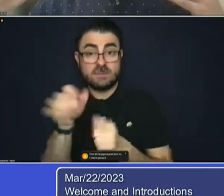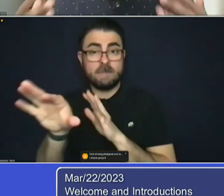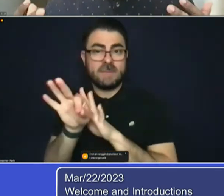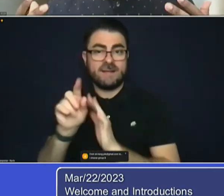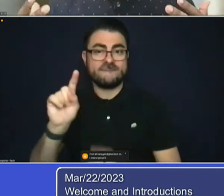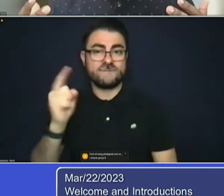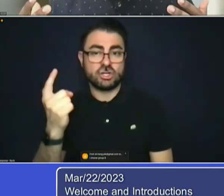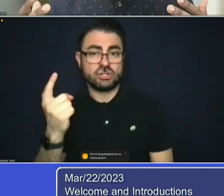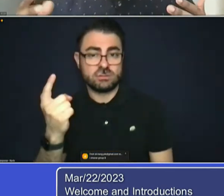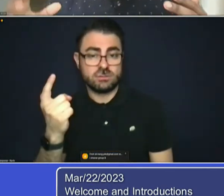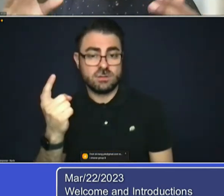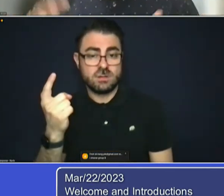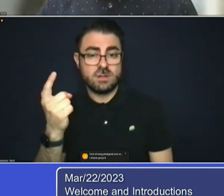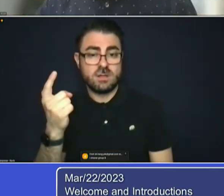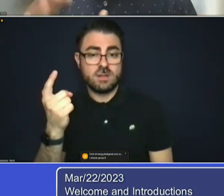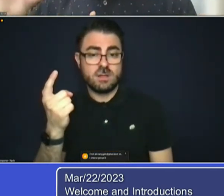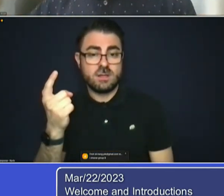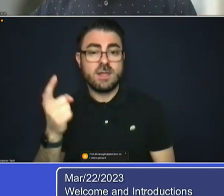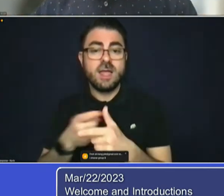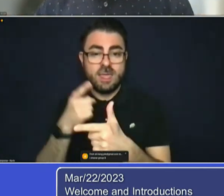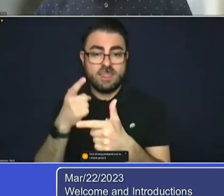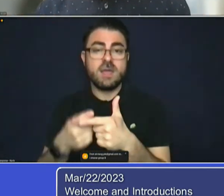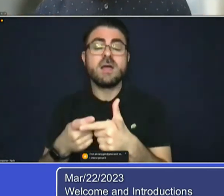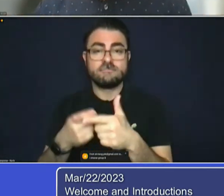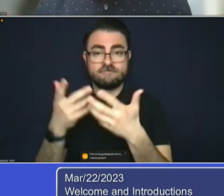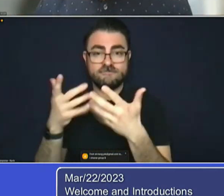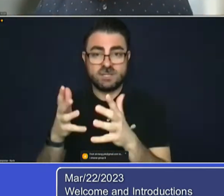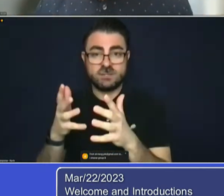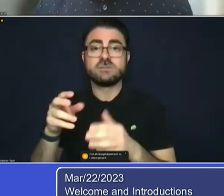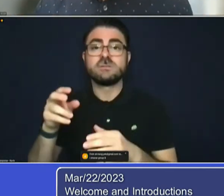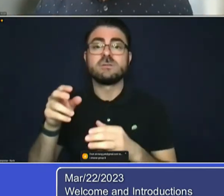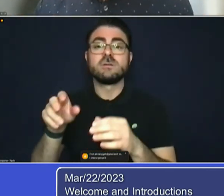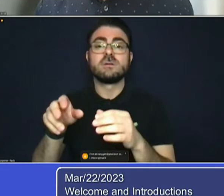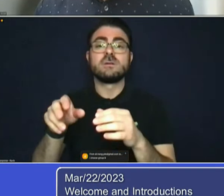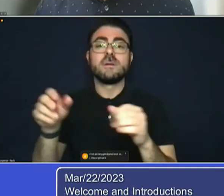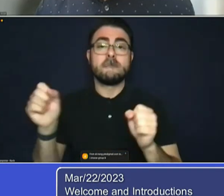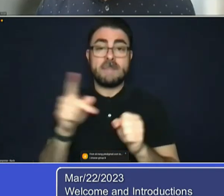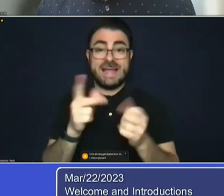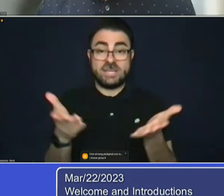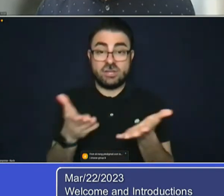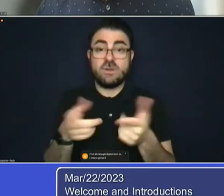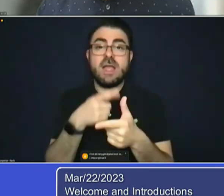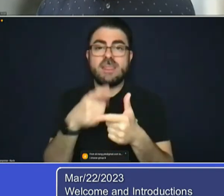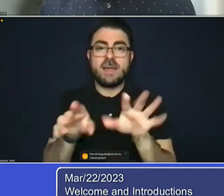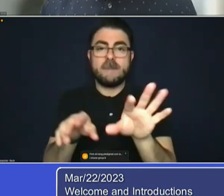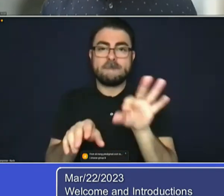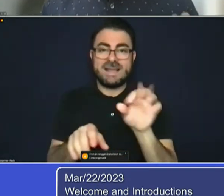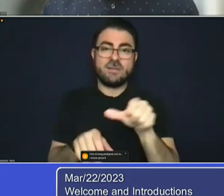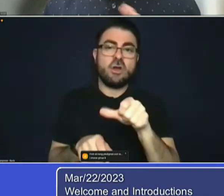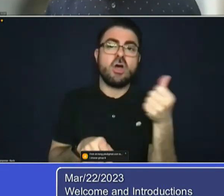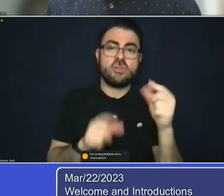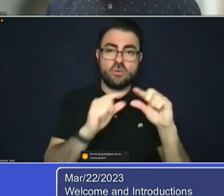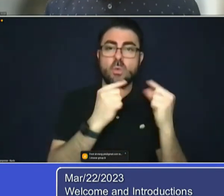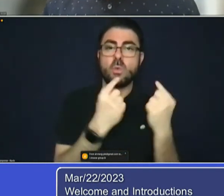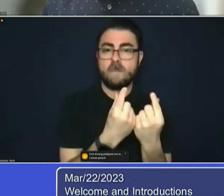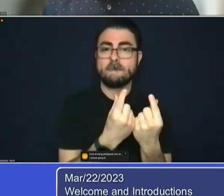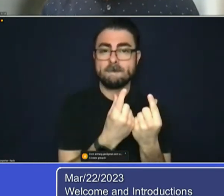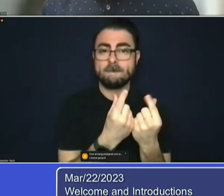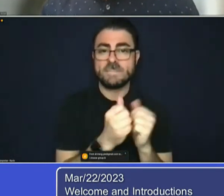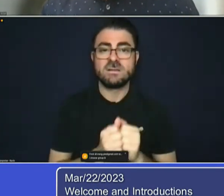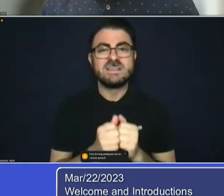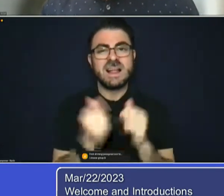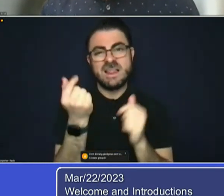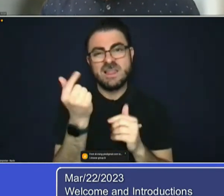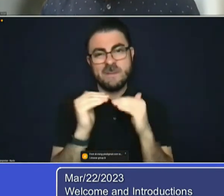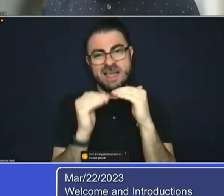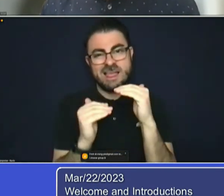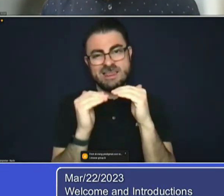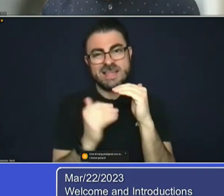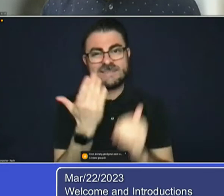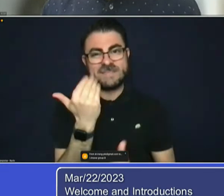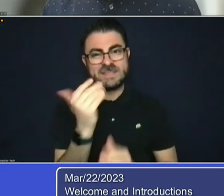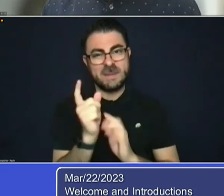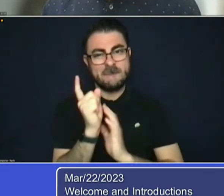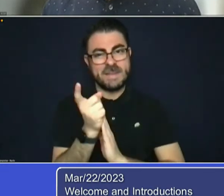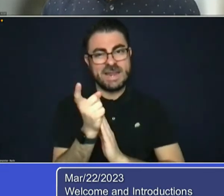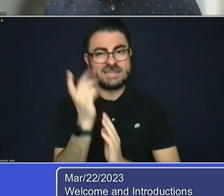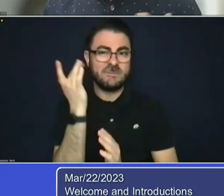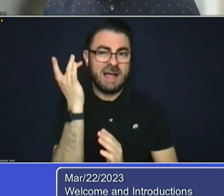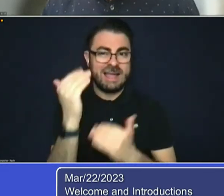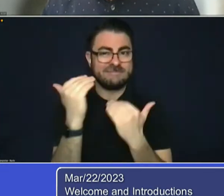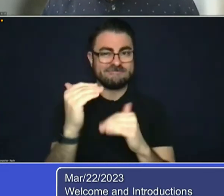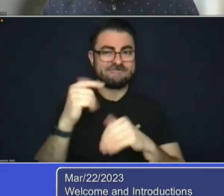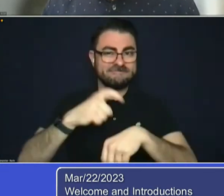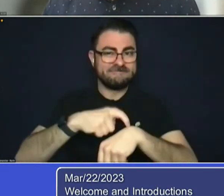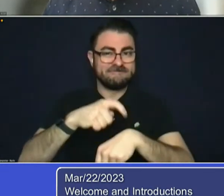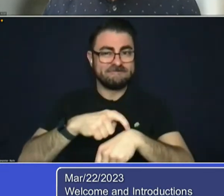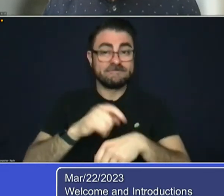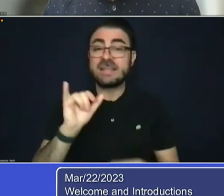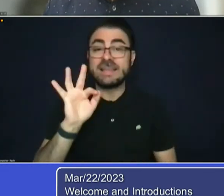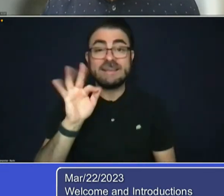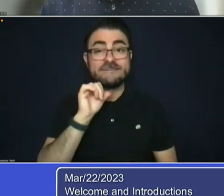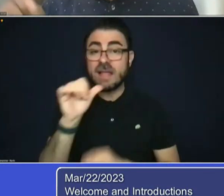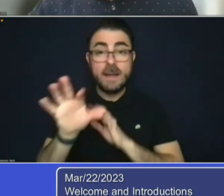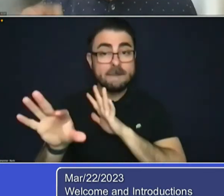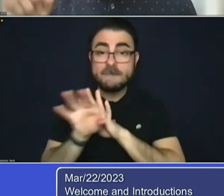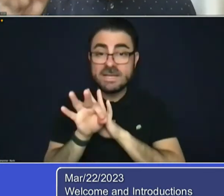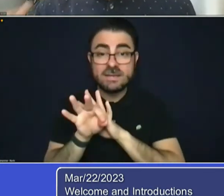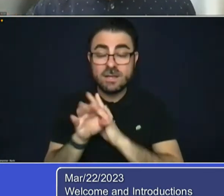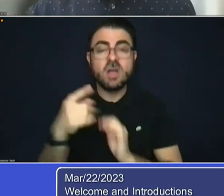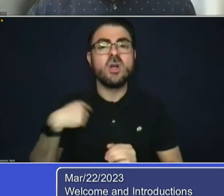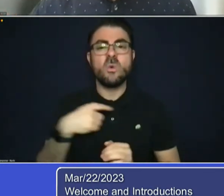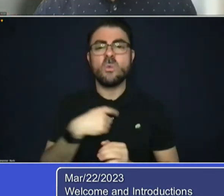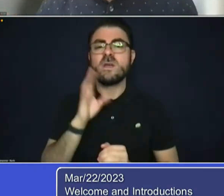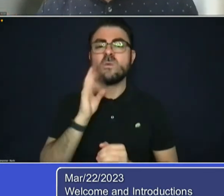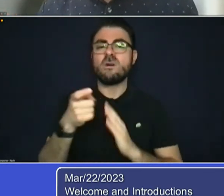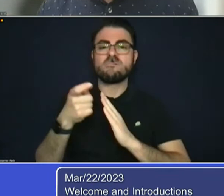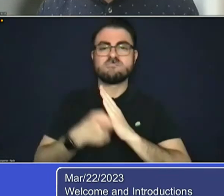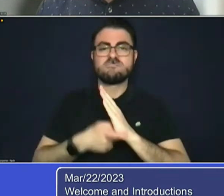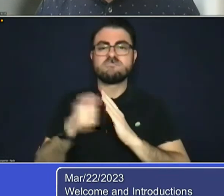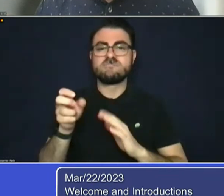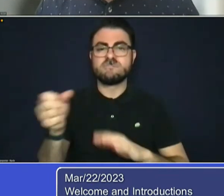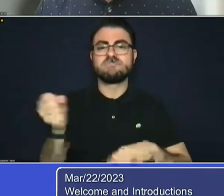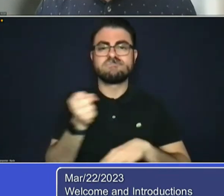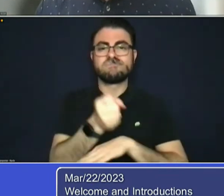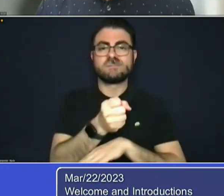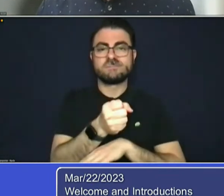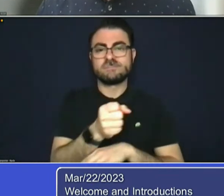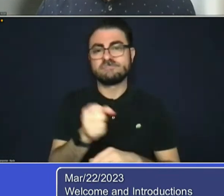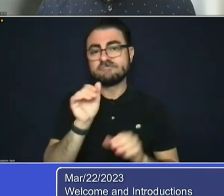INTERESTED IN, AND THEN WE'LL